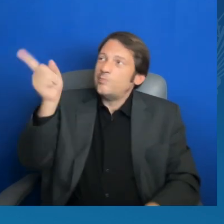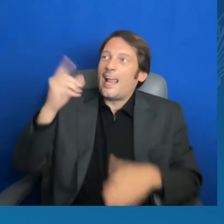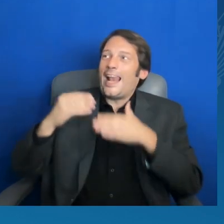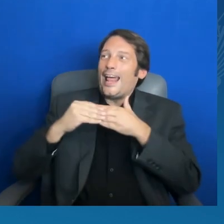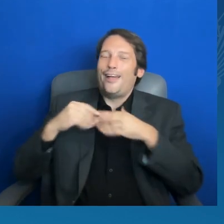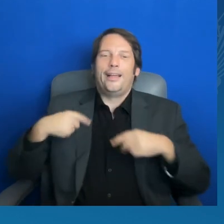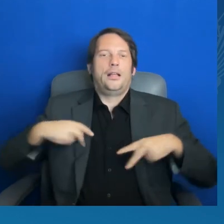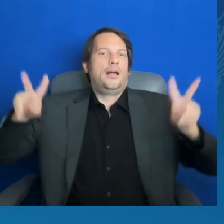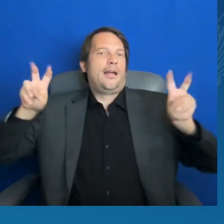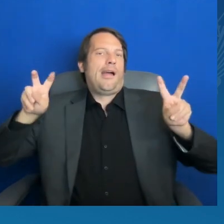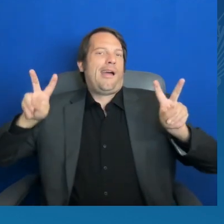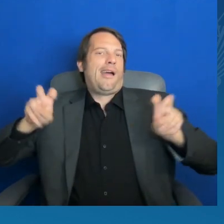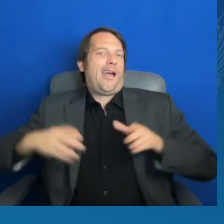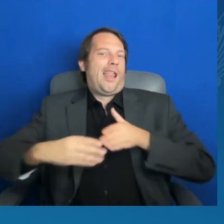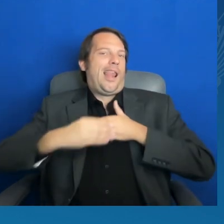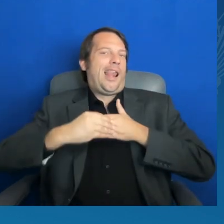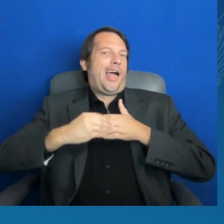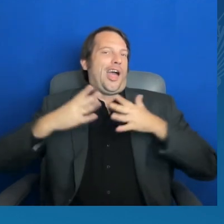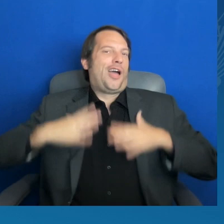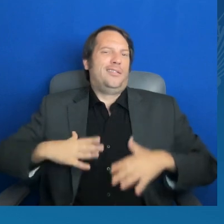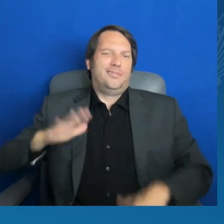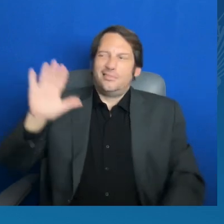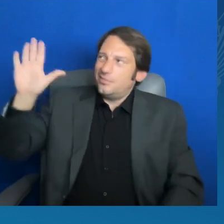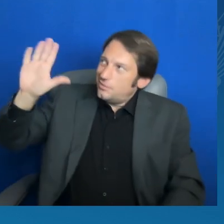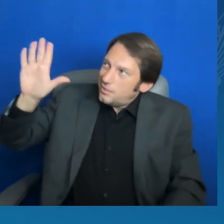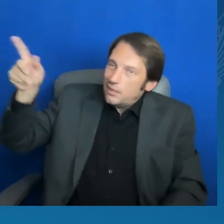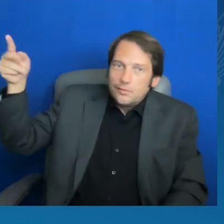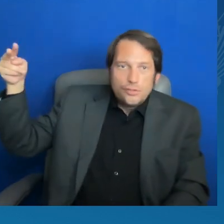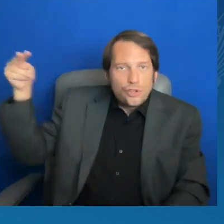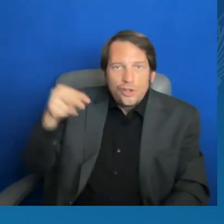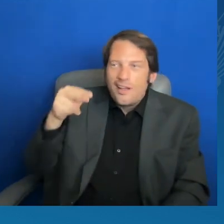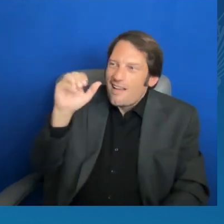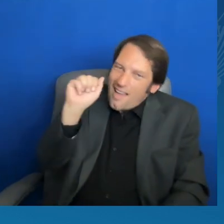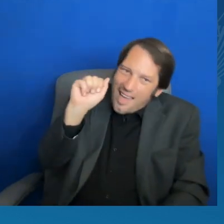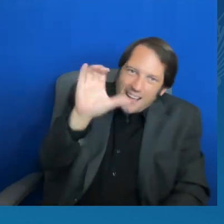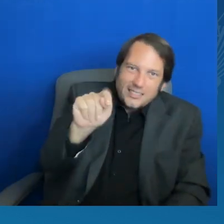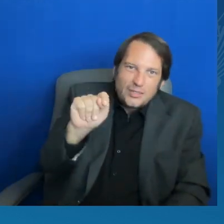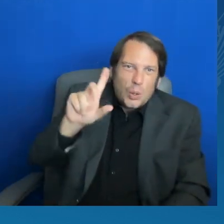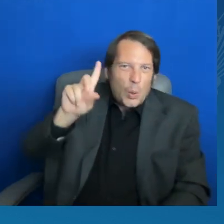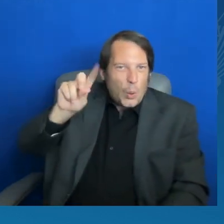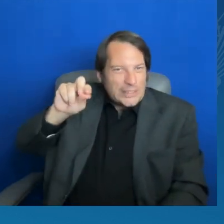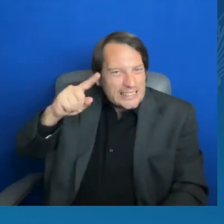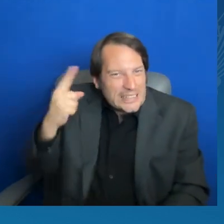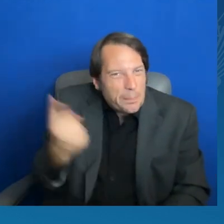Ms. Ferrell-Zabala: We really do. Mr. George: It's n- -- it's not an intellectual debate. The Vice President: It's n- -- Mr. George: There's blood on the streets.